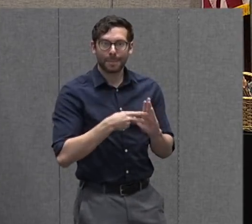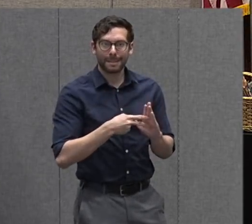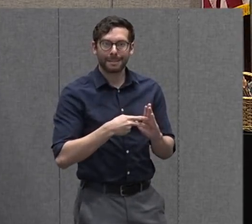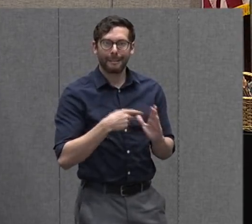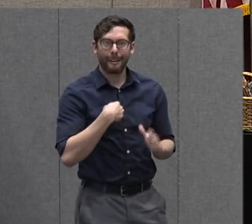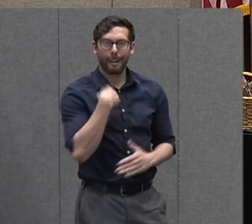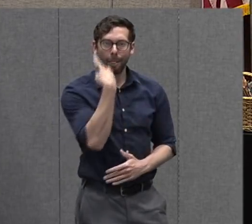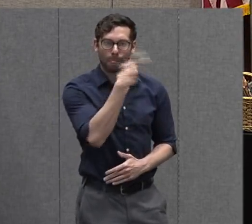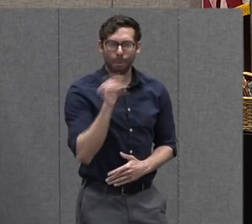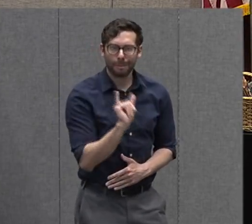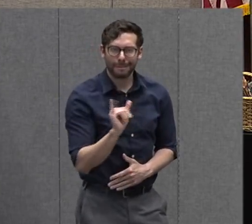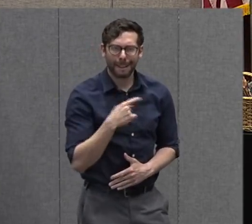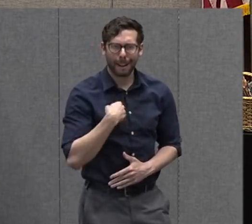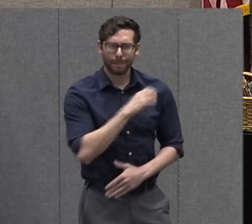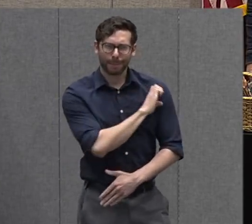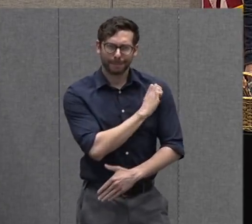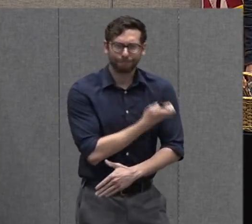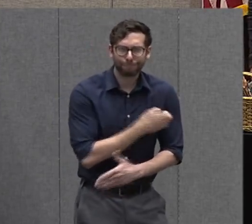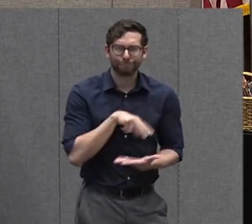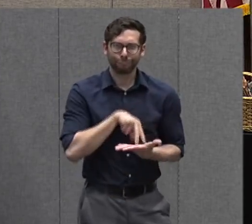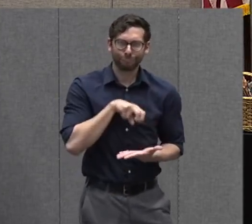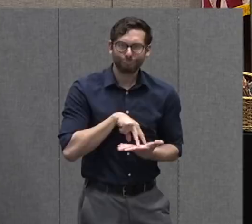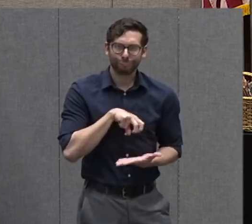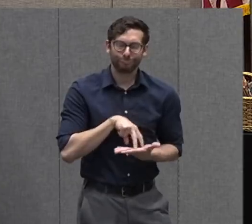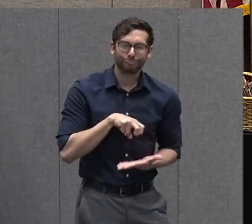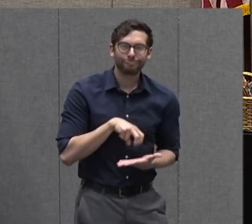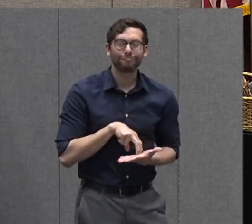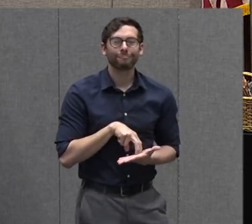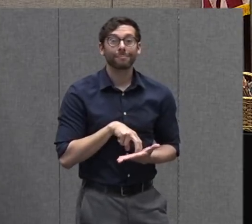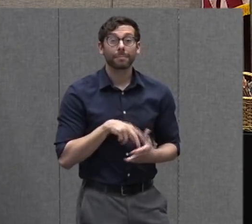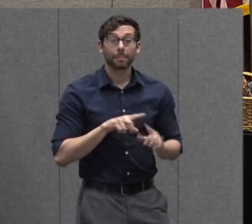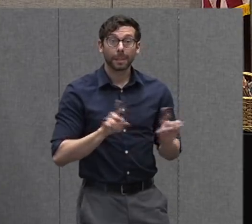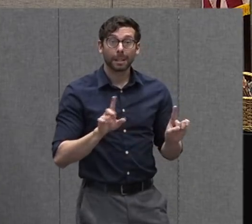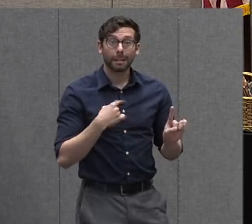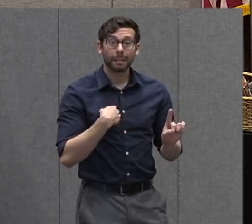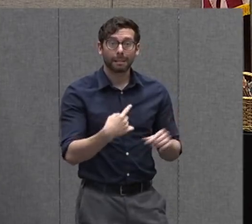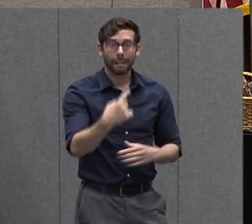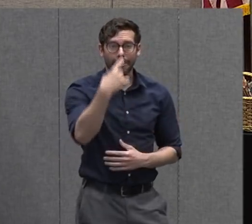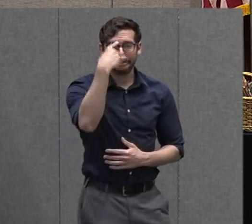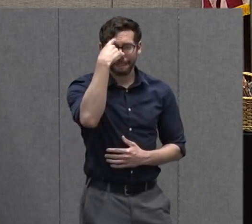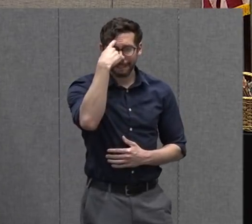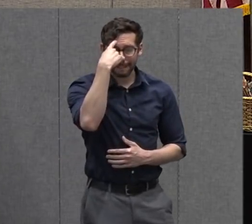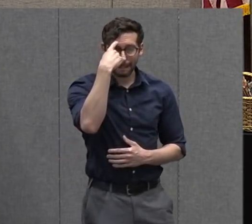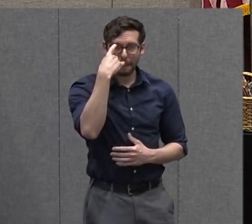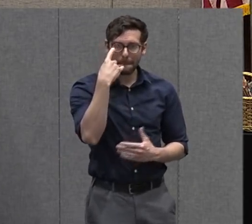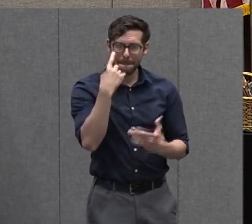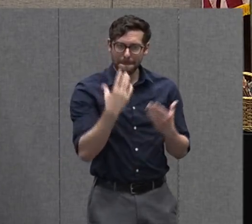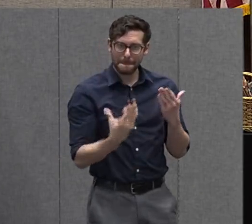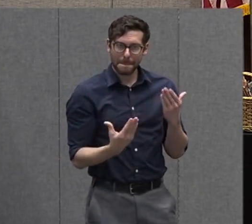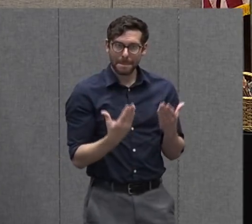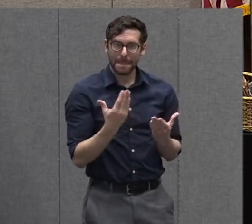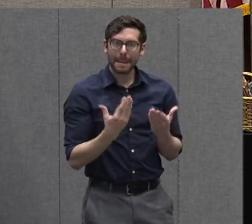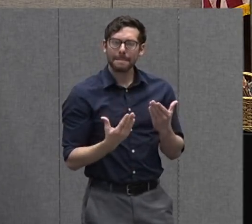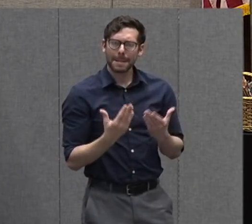[Mr. R] But I think, there may be something to this poetry after all.